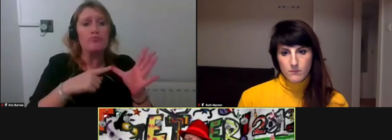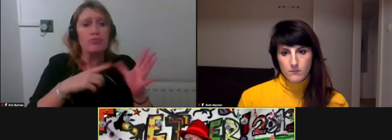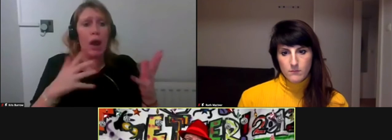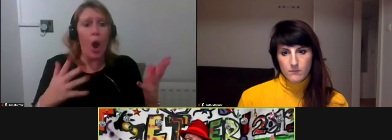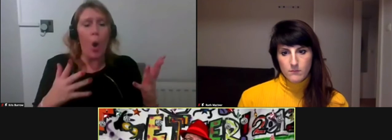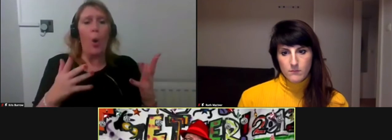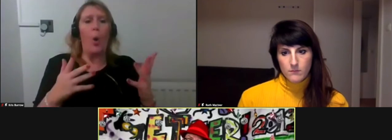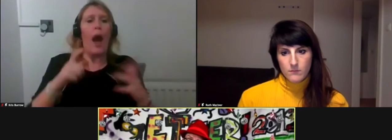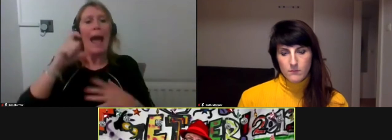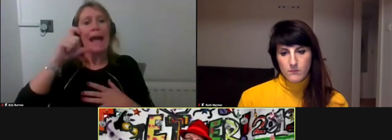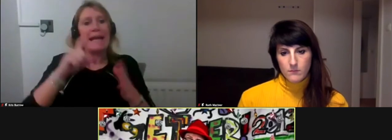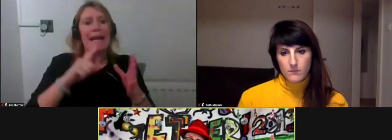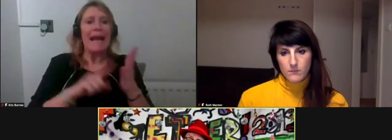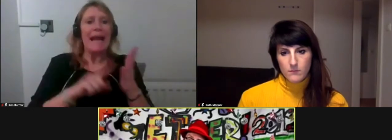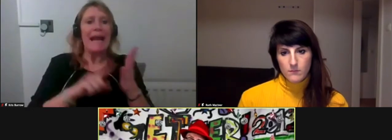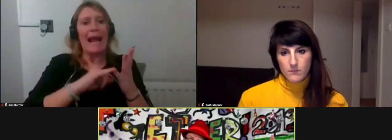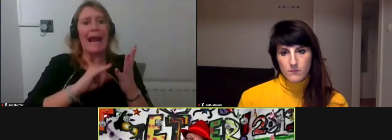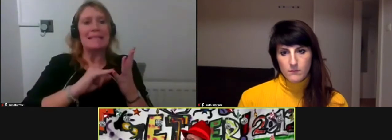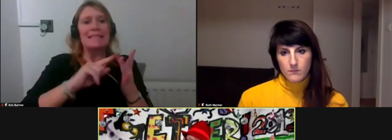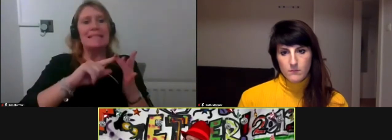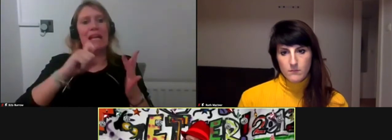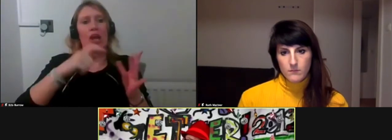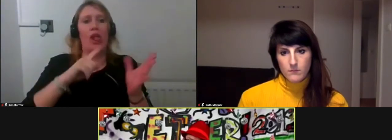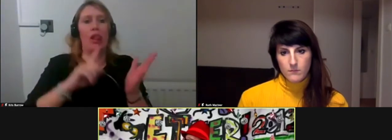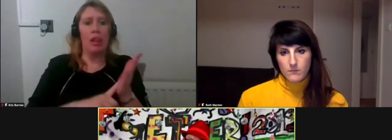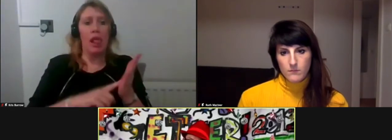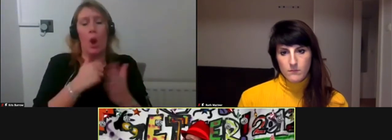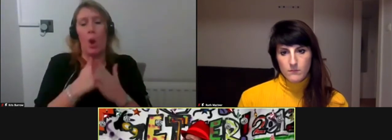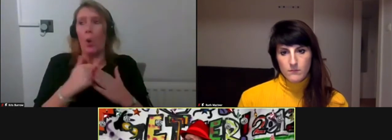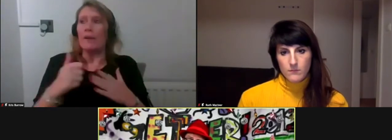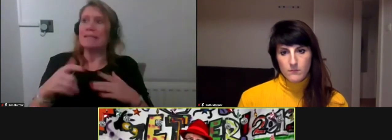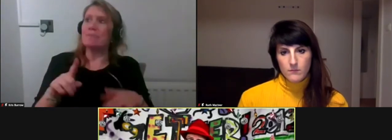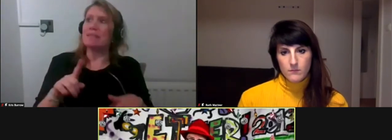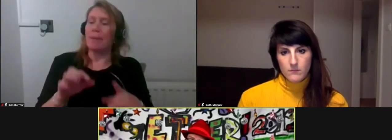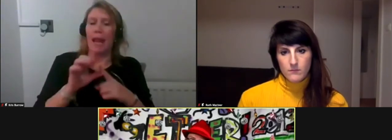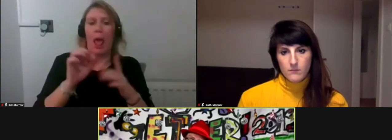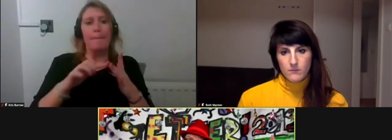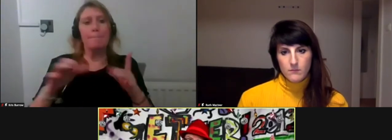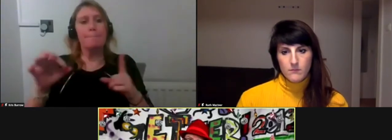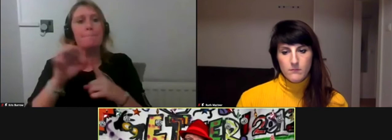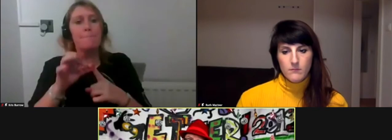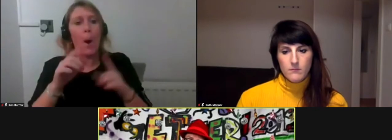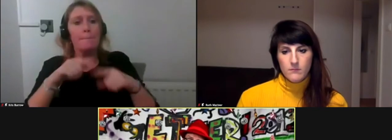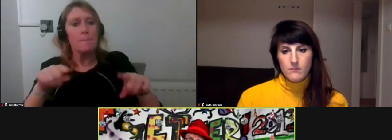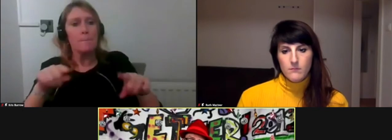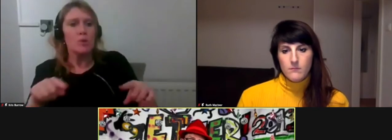always seems to be pop music or a particular kind of music, but we never